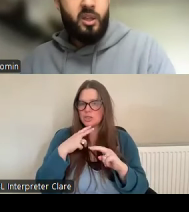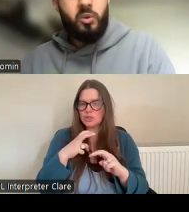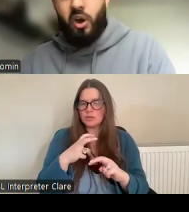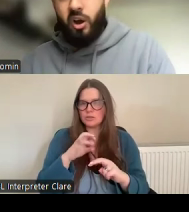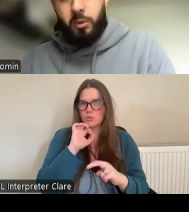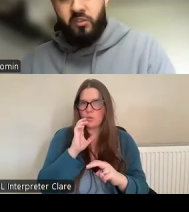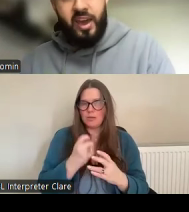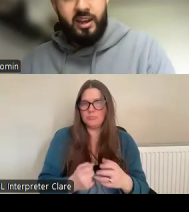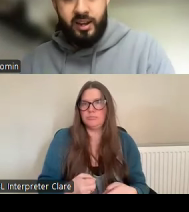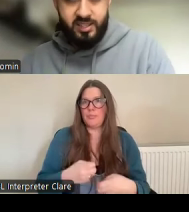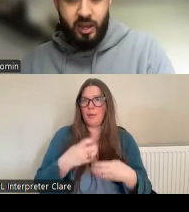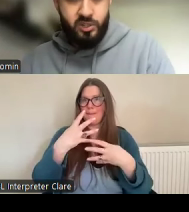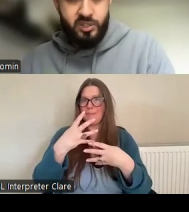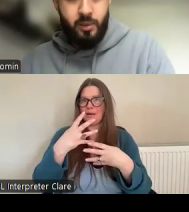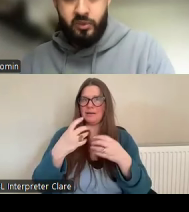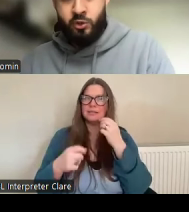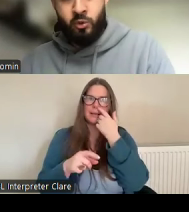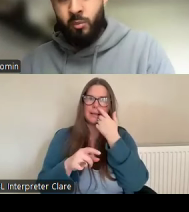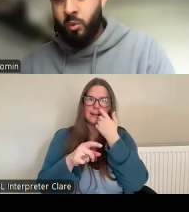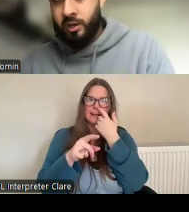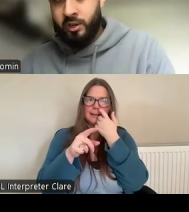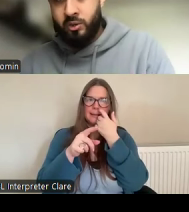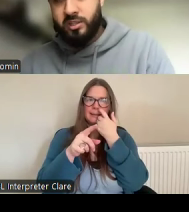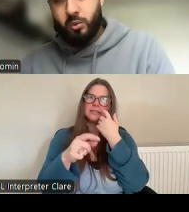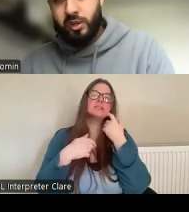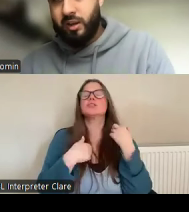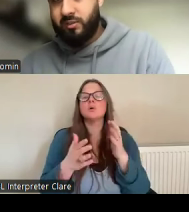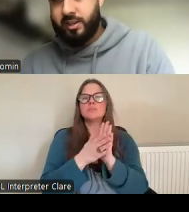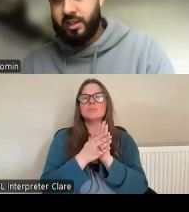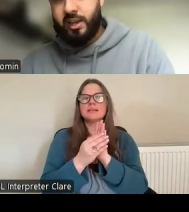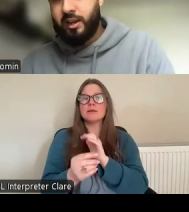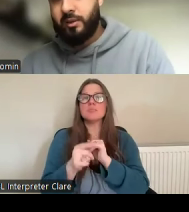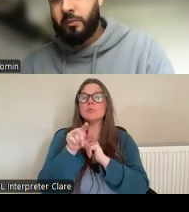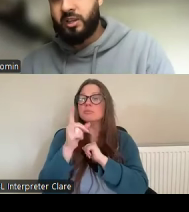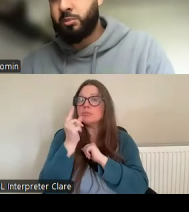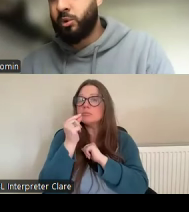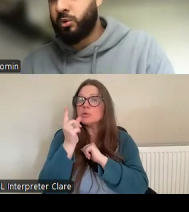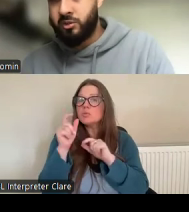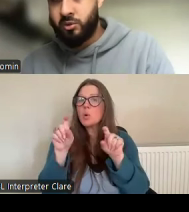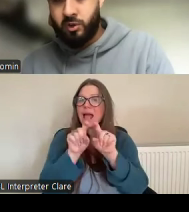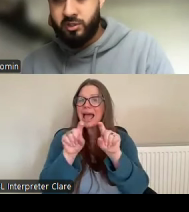We've got a couple of headline examples here. Number one in Newcastle, we can have as a headline, explore dinosaur fossils,